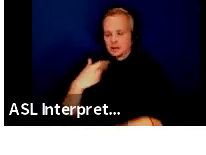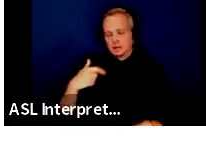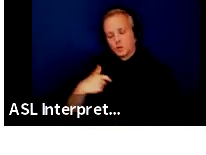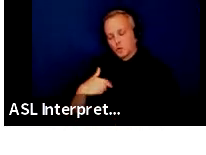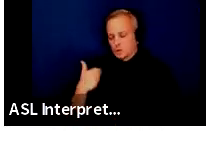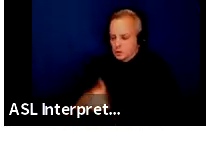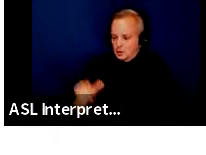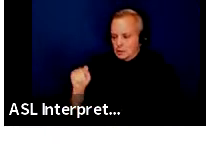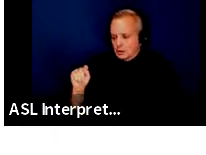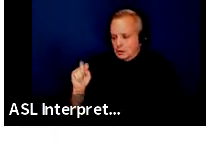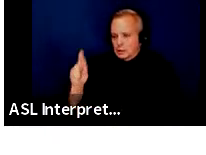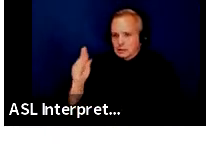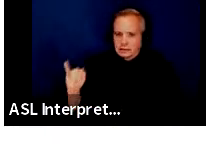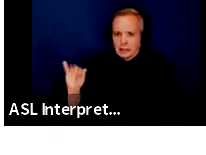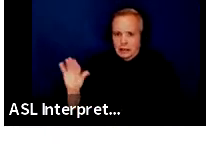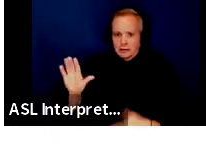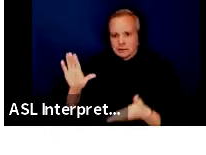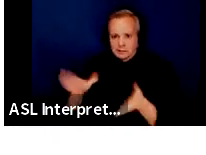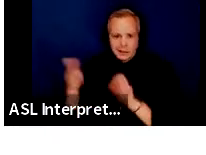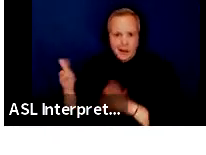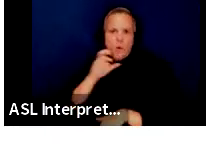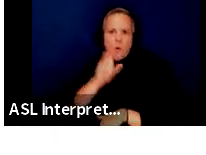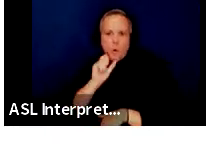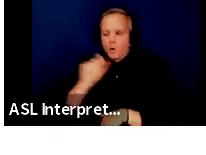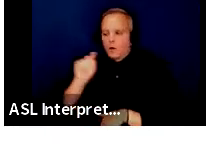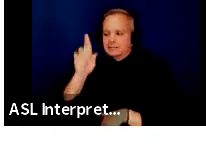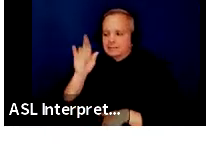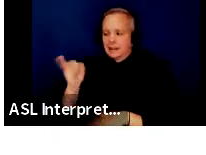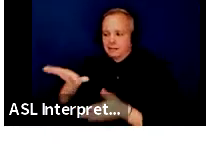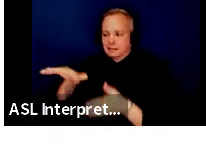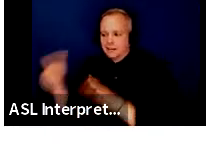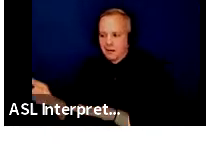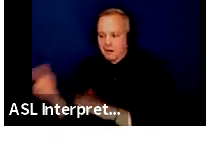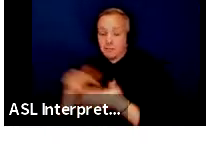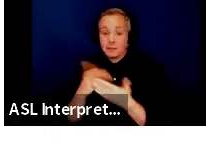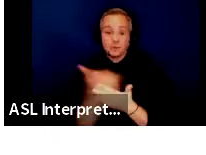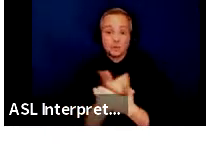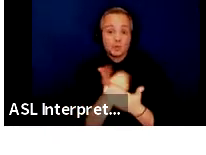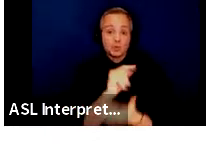NOW THERE WAS THIS NEW TERI, WHEELCHAIR TERI, THAT CAN'T DO